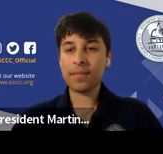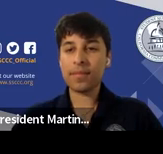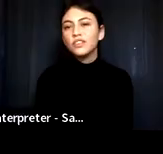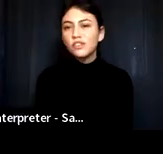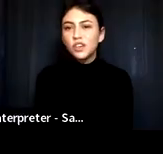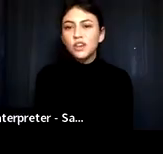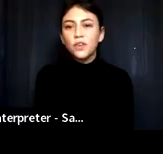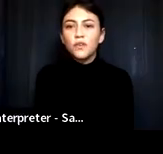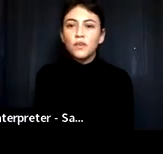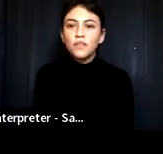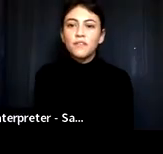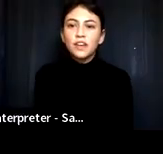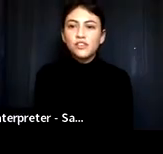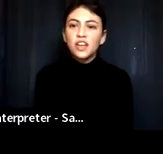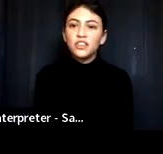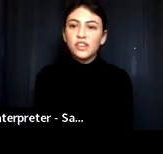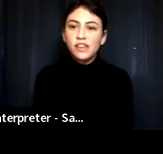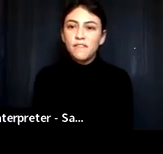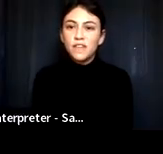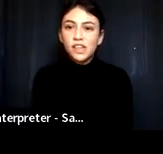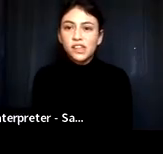So I'll just share a few of the various challenges that I face.